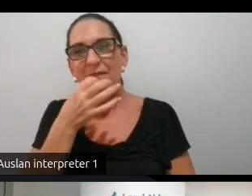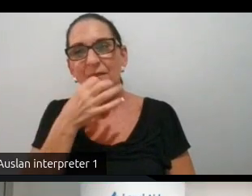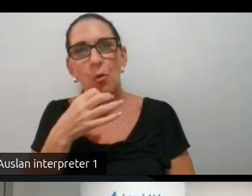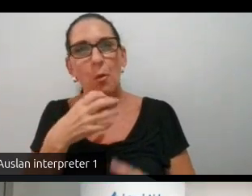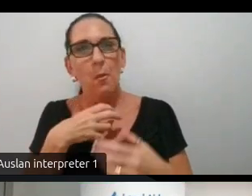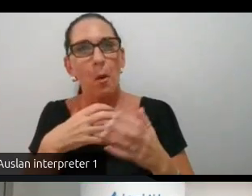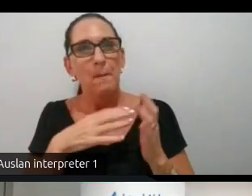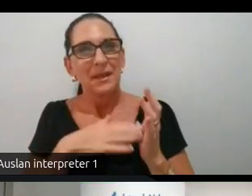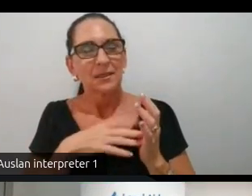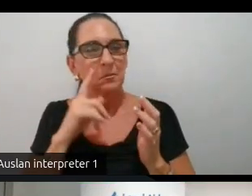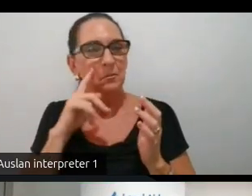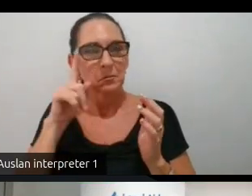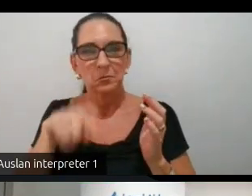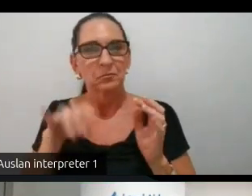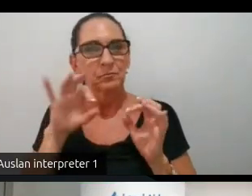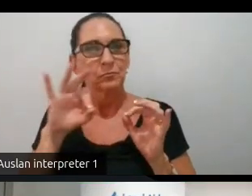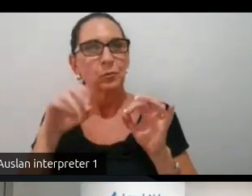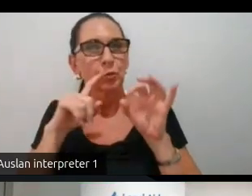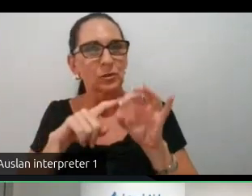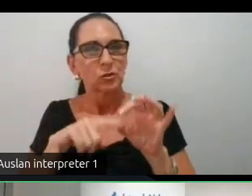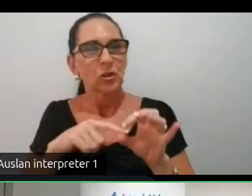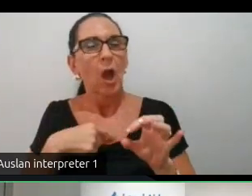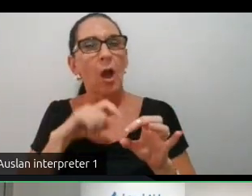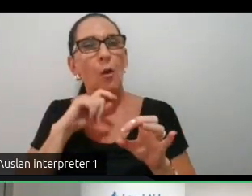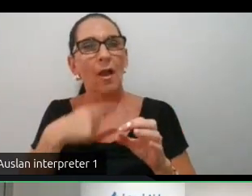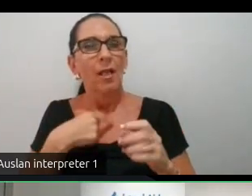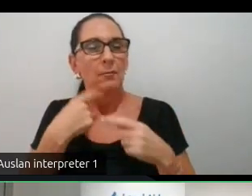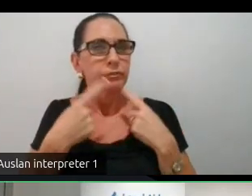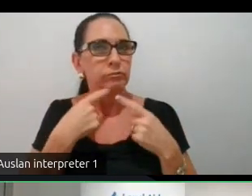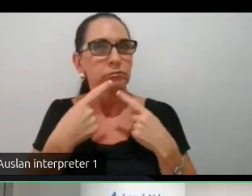No additional questions yet. So I'm just going to jump ahead and do like information sharing.